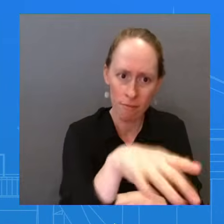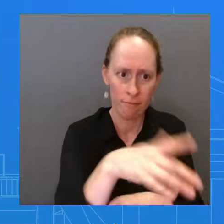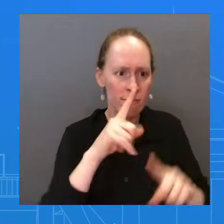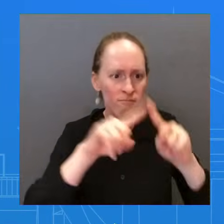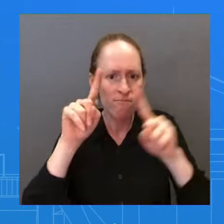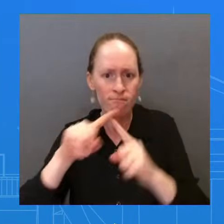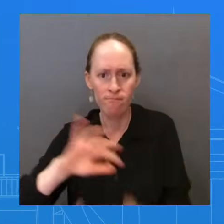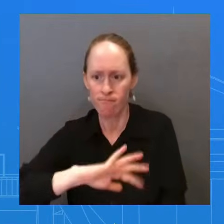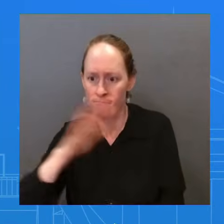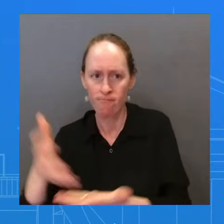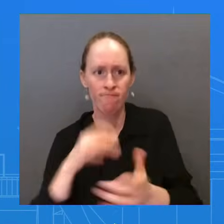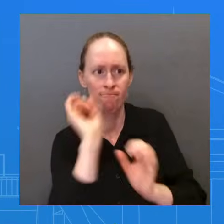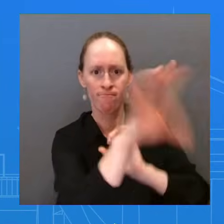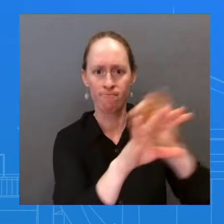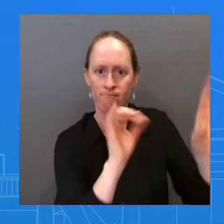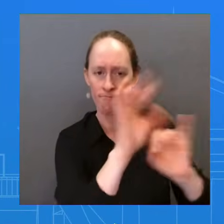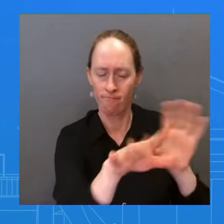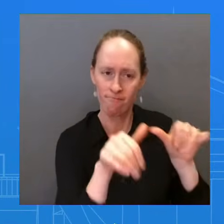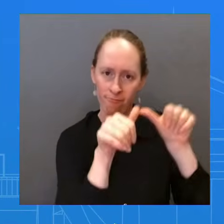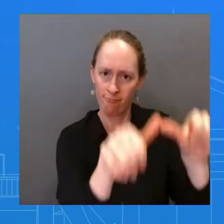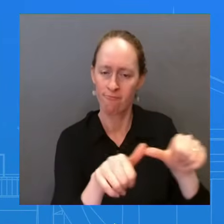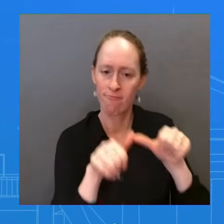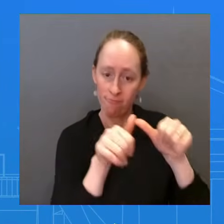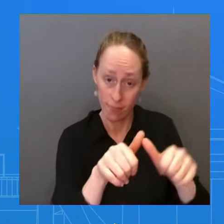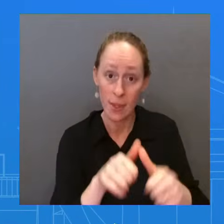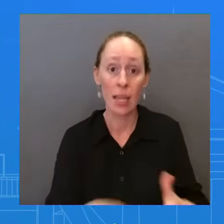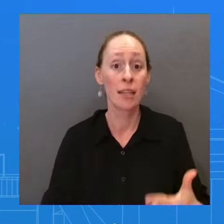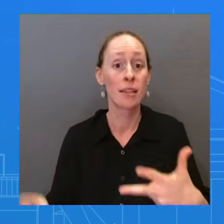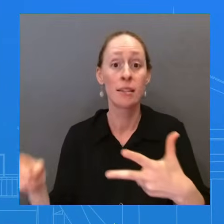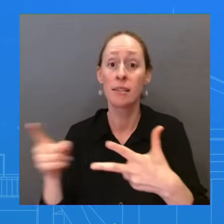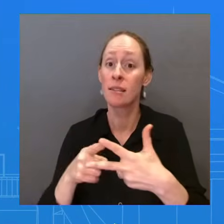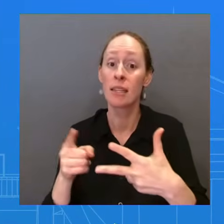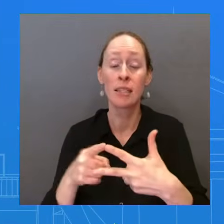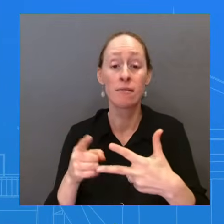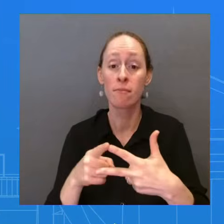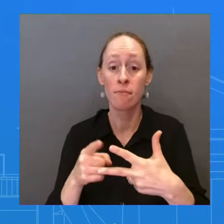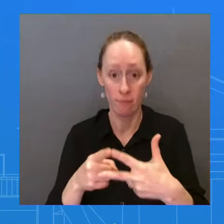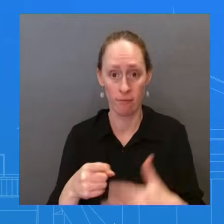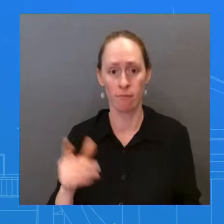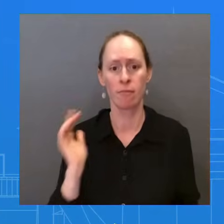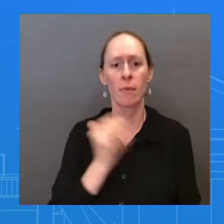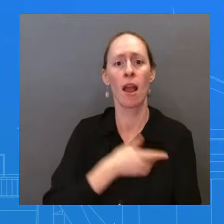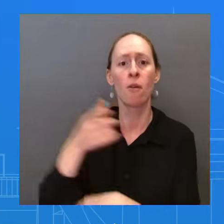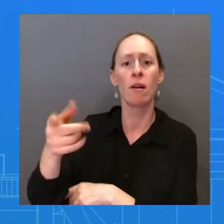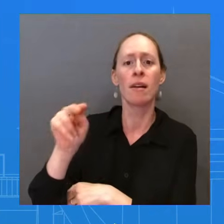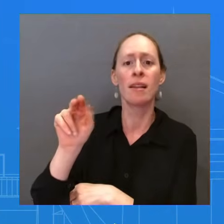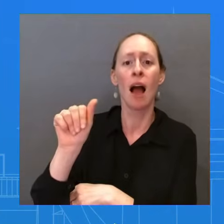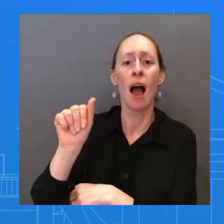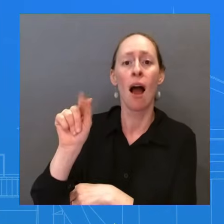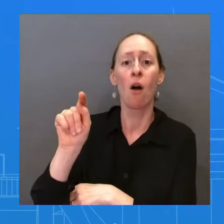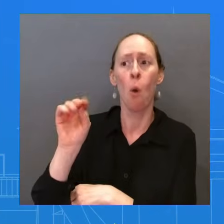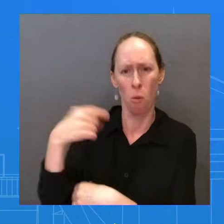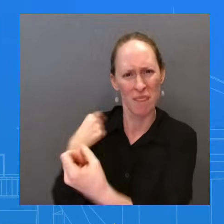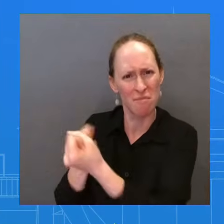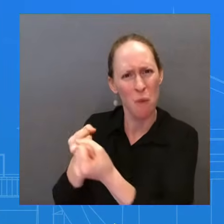Number two is to support our NATO Allies. And we have bolstered down, increased our footprint to 100,000 troops on the European continent alone,